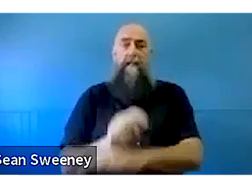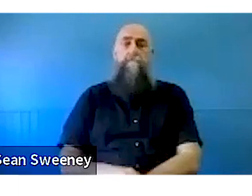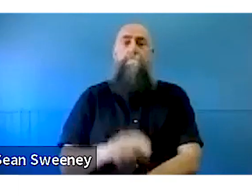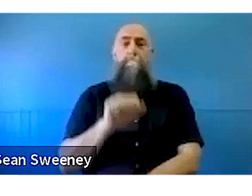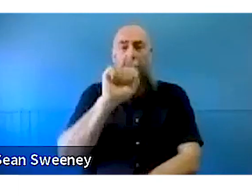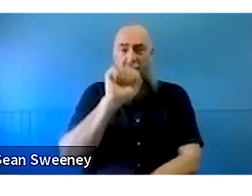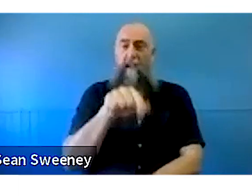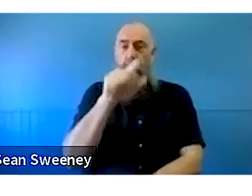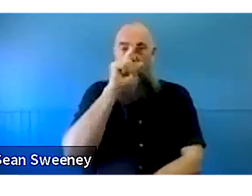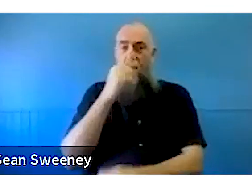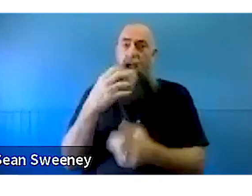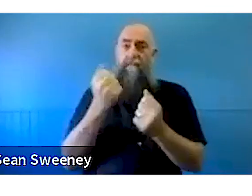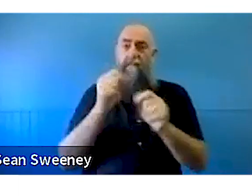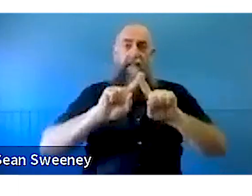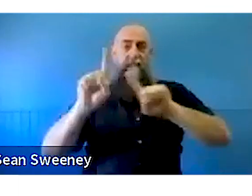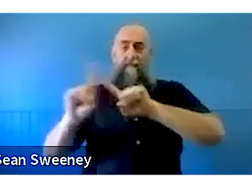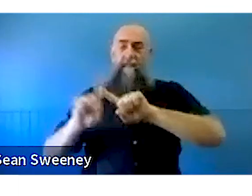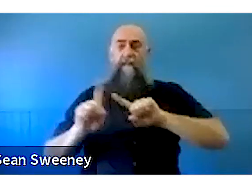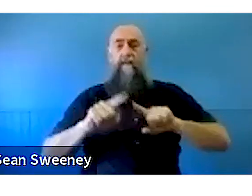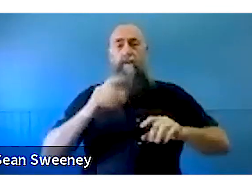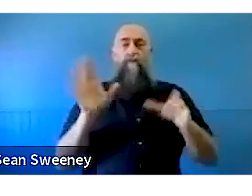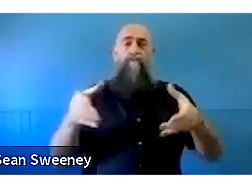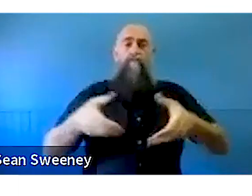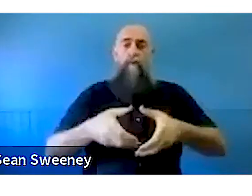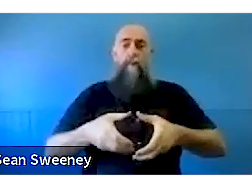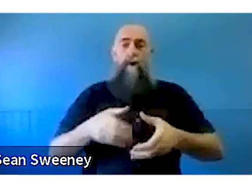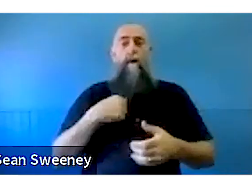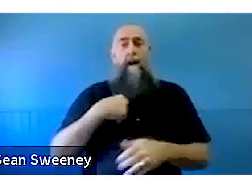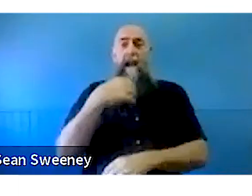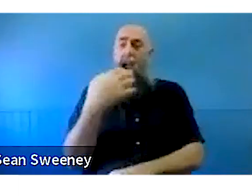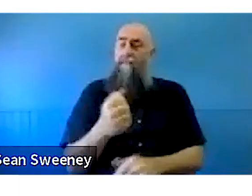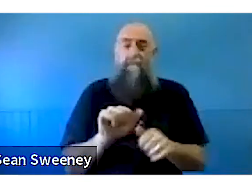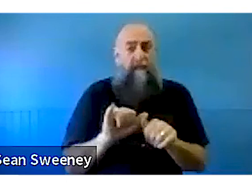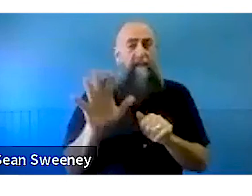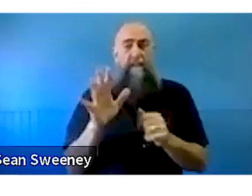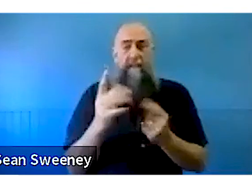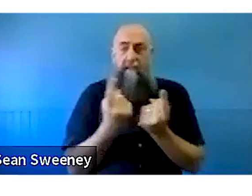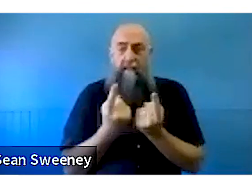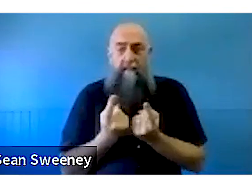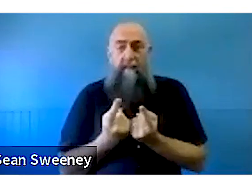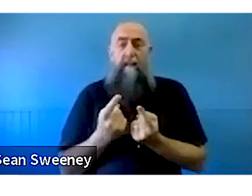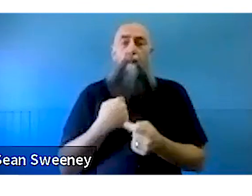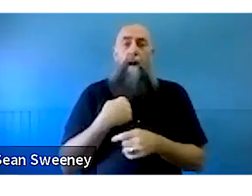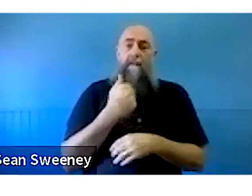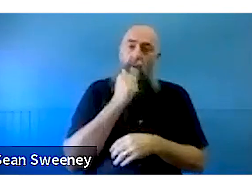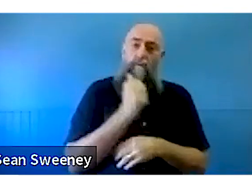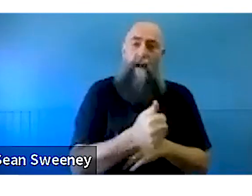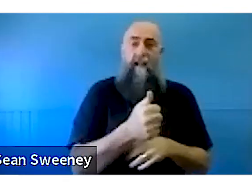There are some various fantastic stuff around. Some great stuff that is heaps of fun.